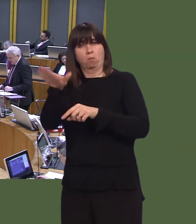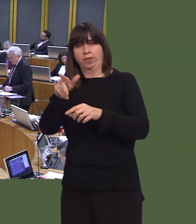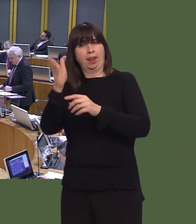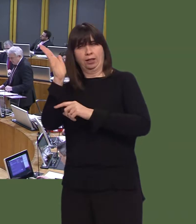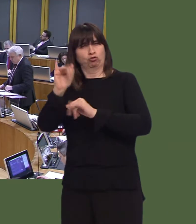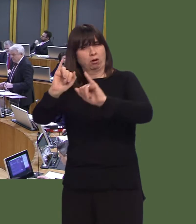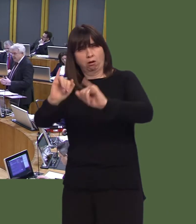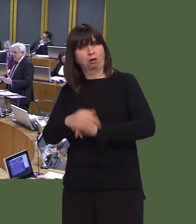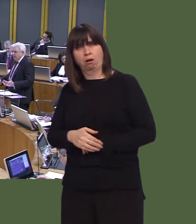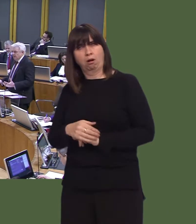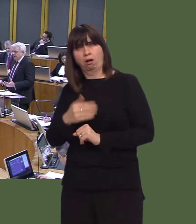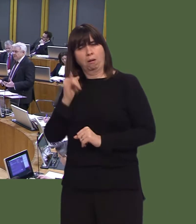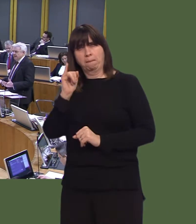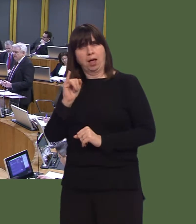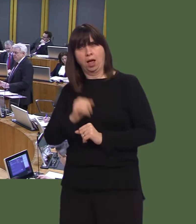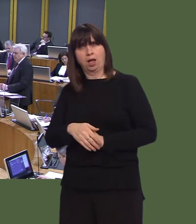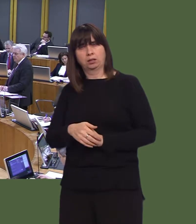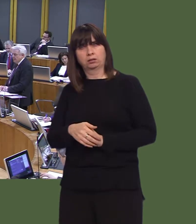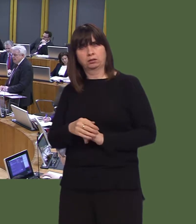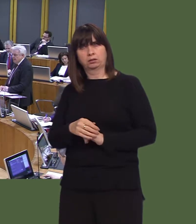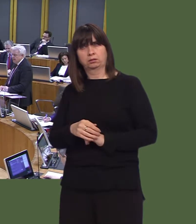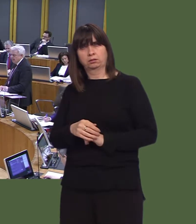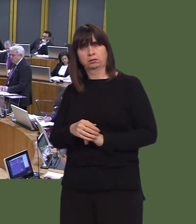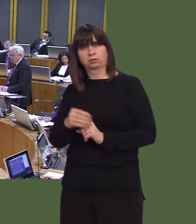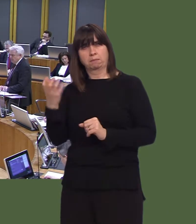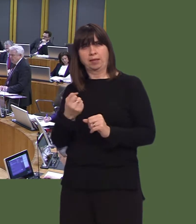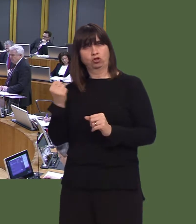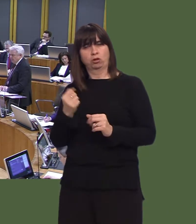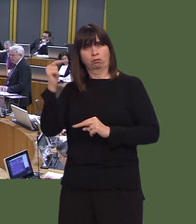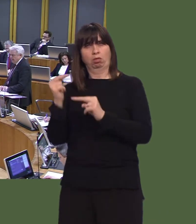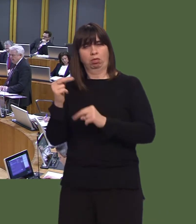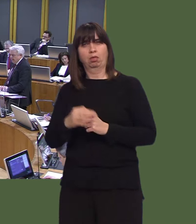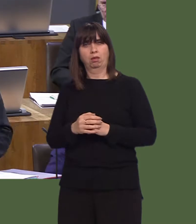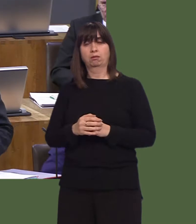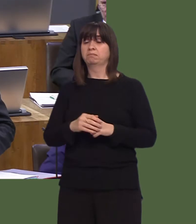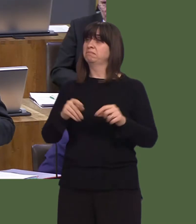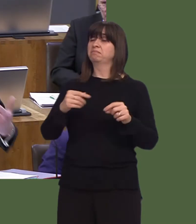Carwyn Jones AM: Well, what I said earlier was exactly what the union has told us, that